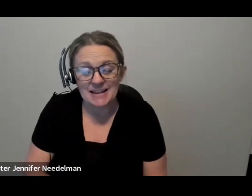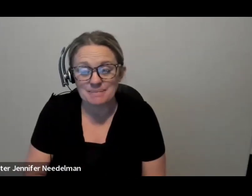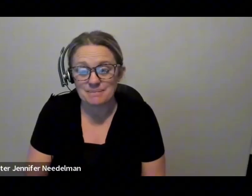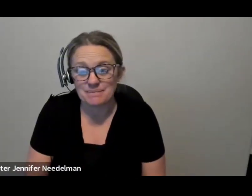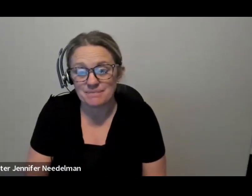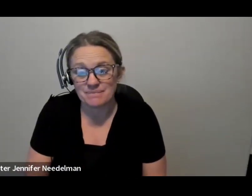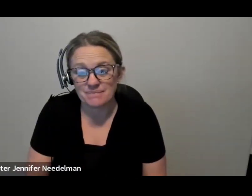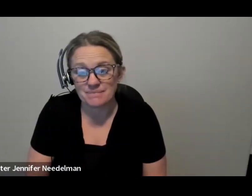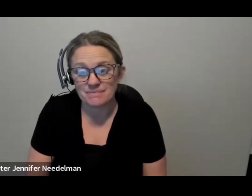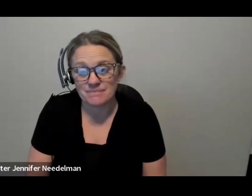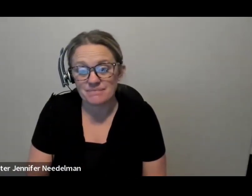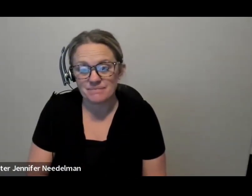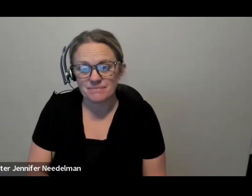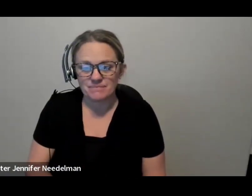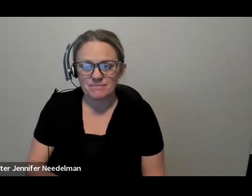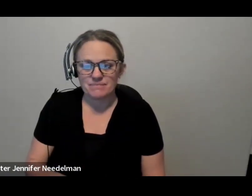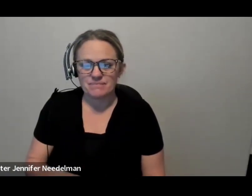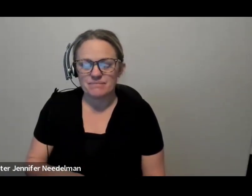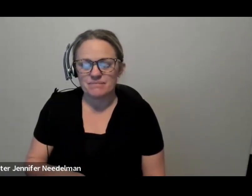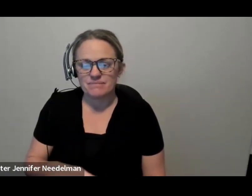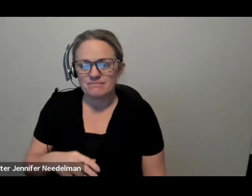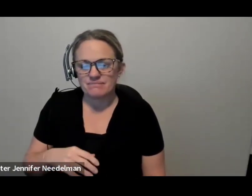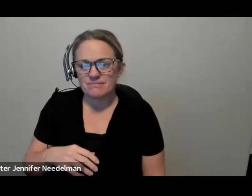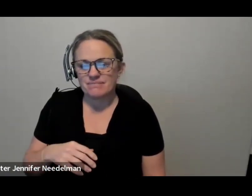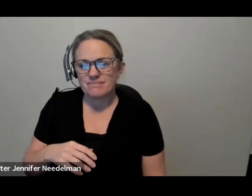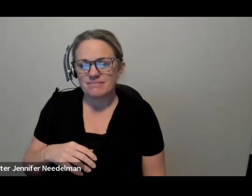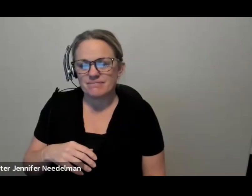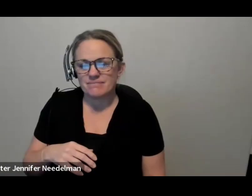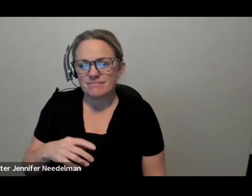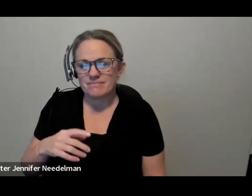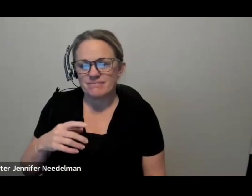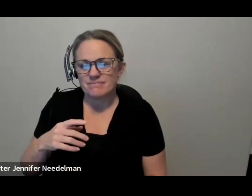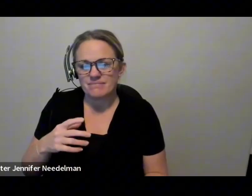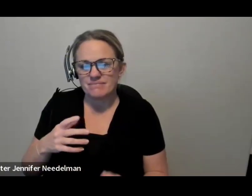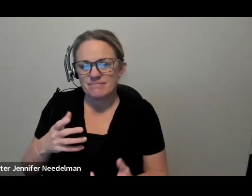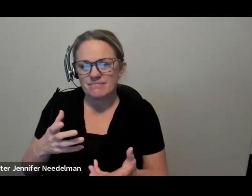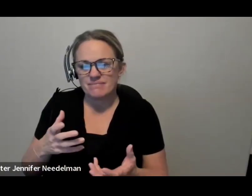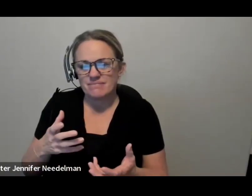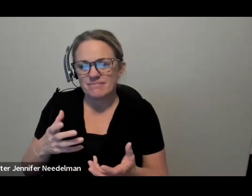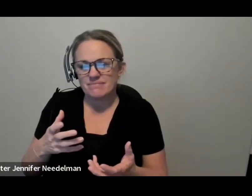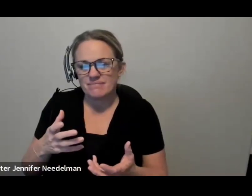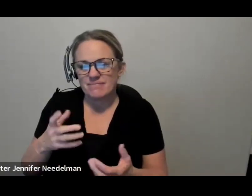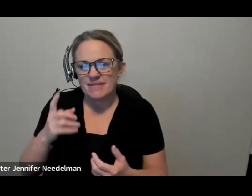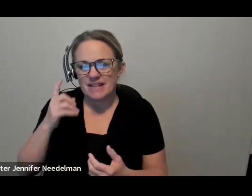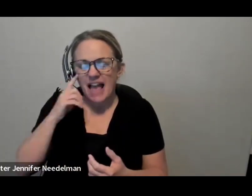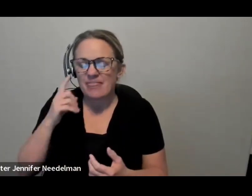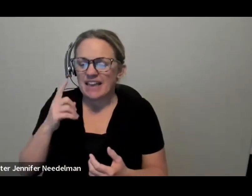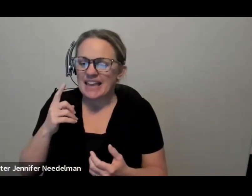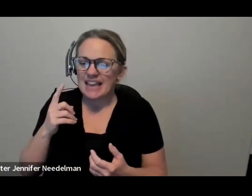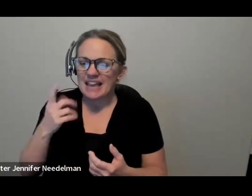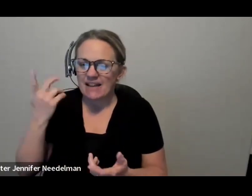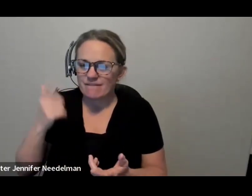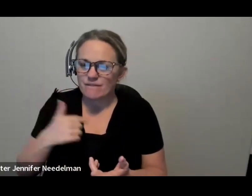I think for me, this is Nandita, plus one to again, actually what both Meena and Tiara have said about this, you know, plus one to the bite-sized